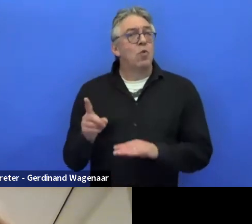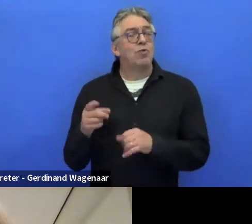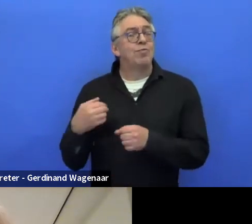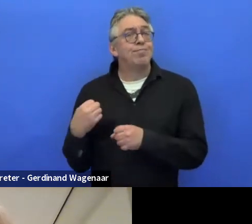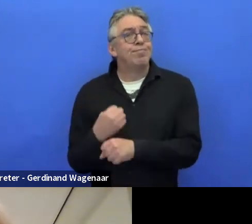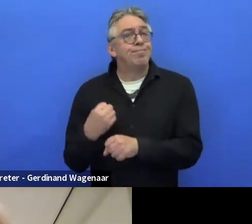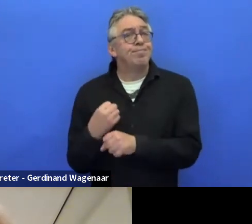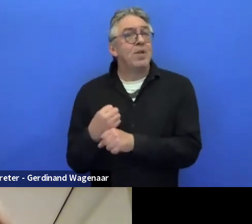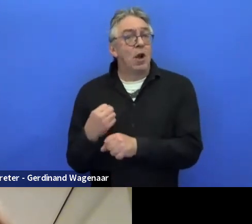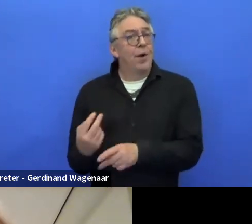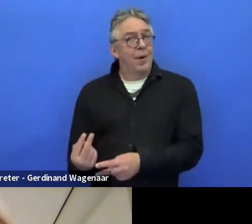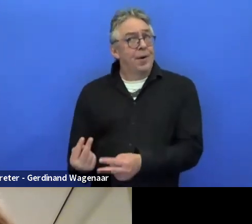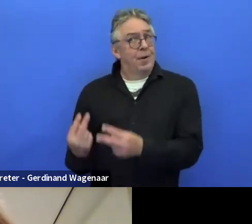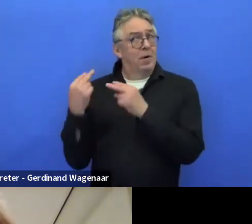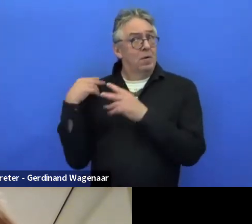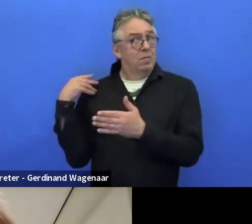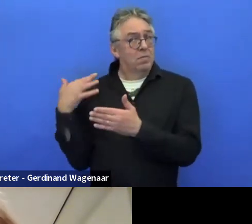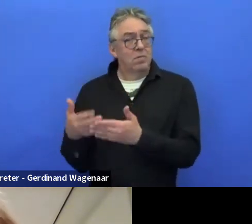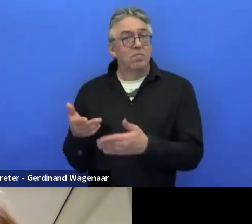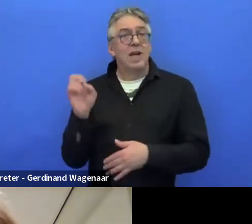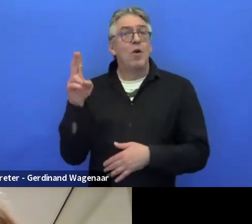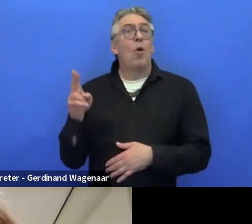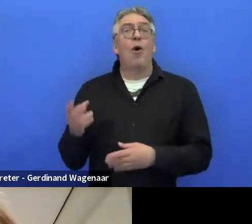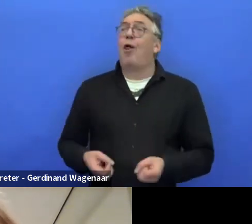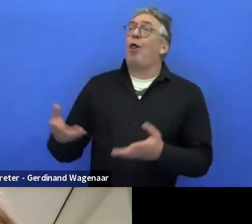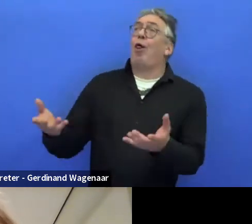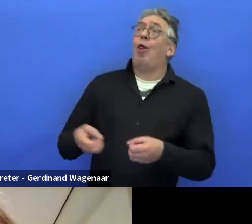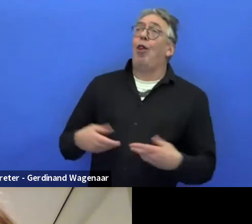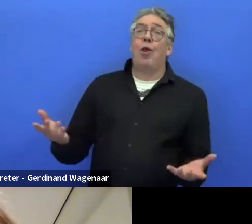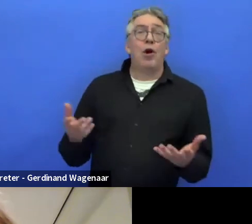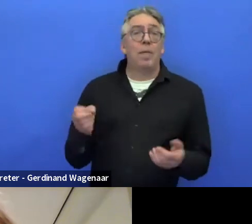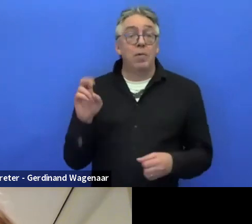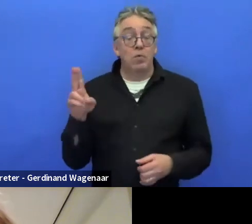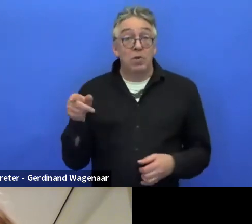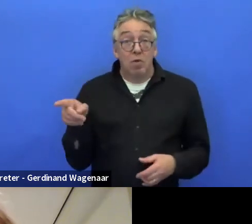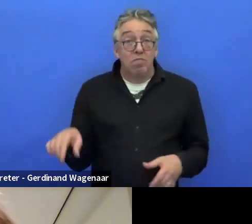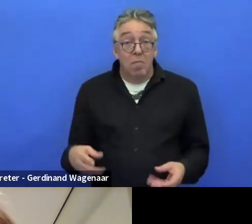without anybody being held accountable for a violation of CRPD and other laws.